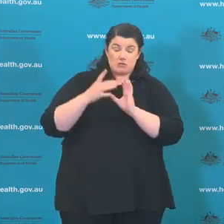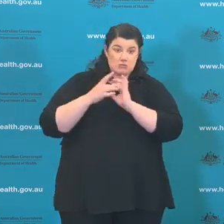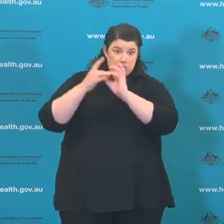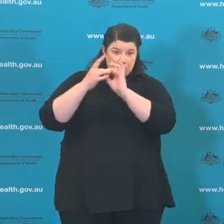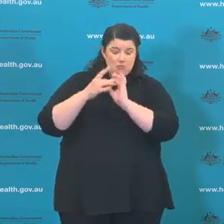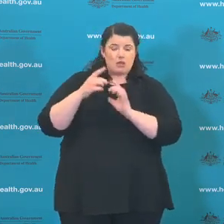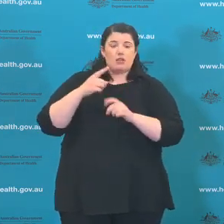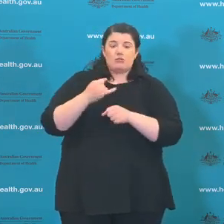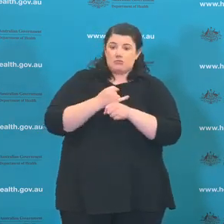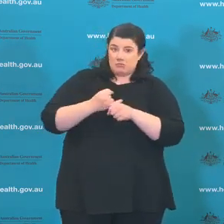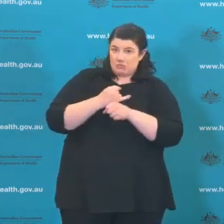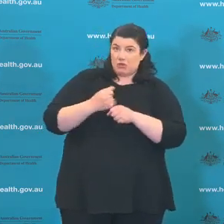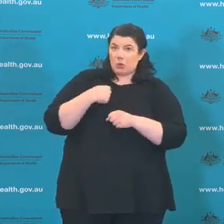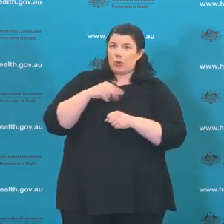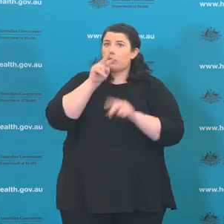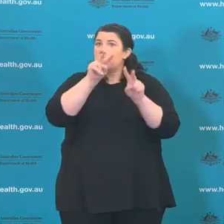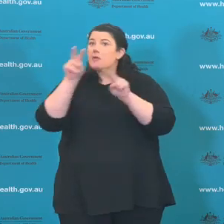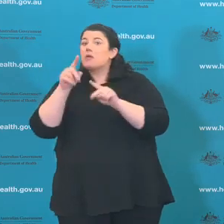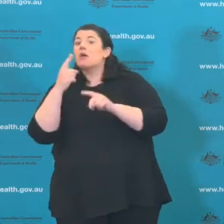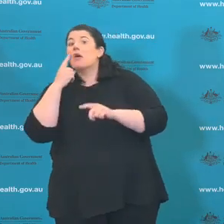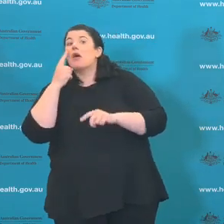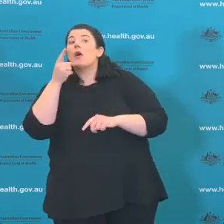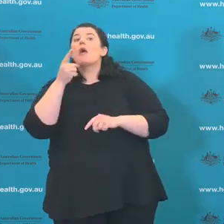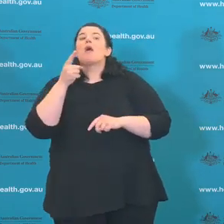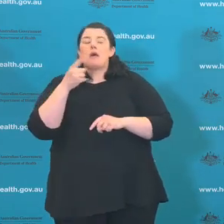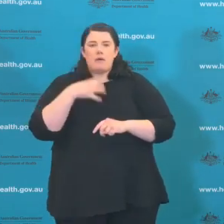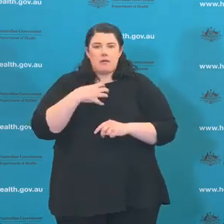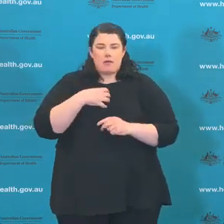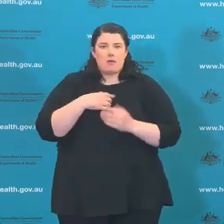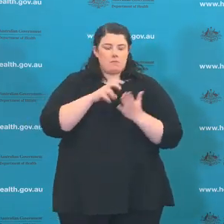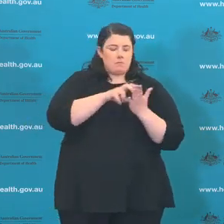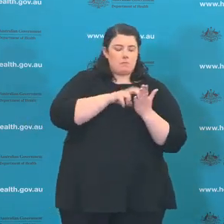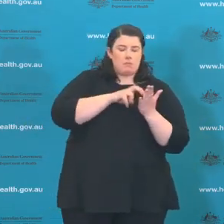very vigilant to learning and seeing what's happening overseas and that's